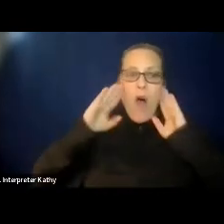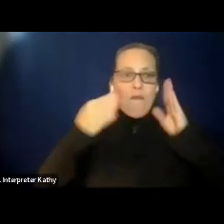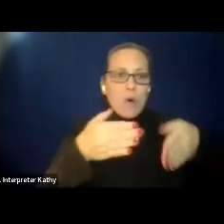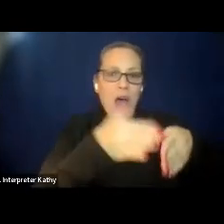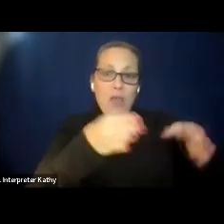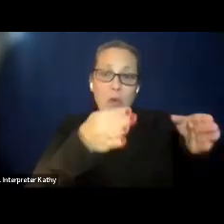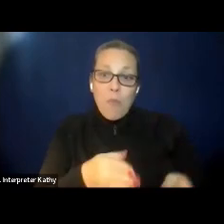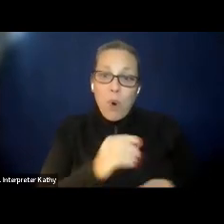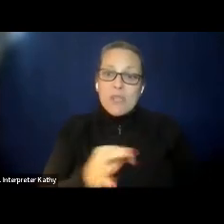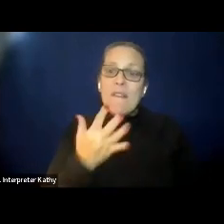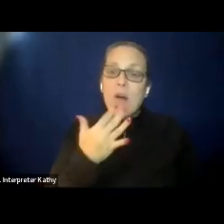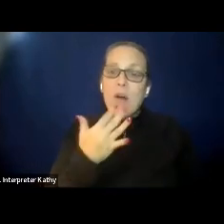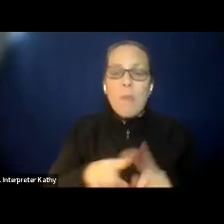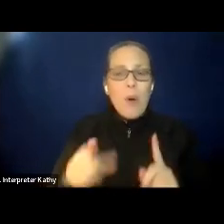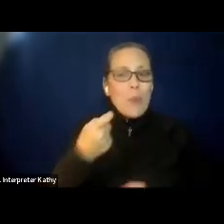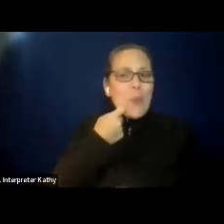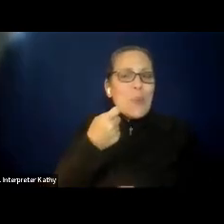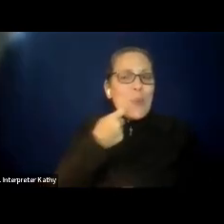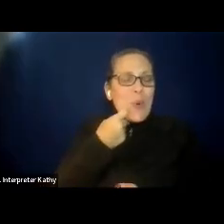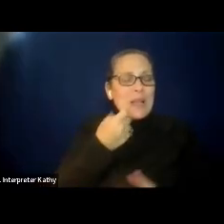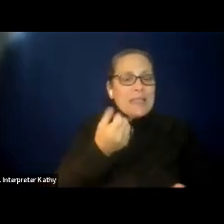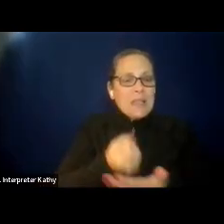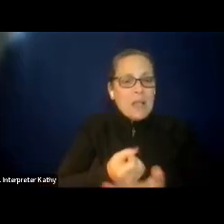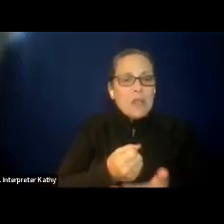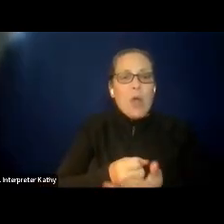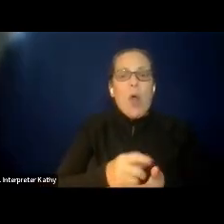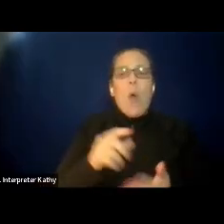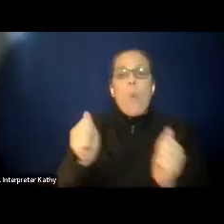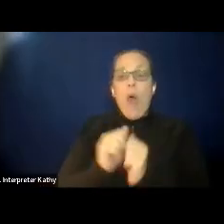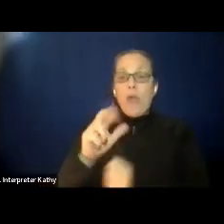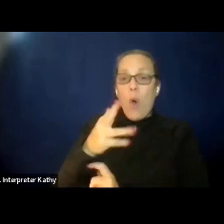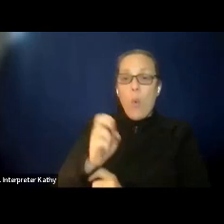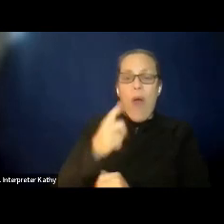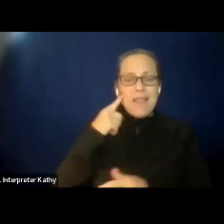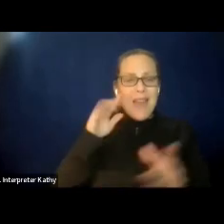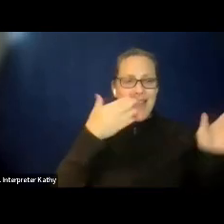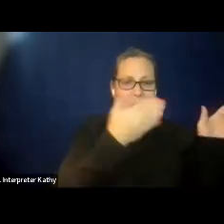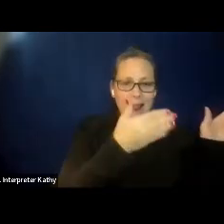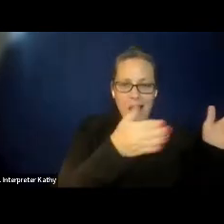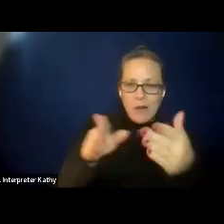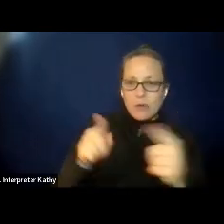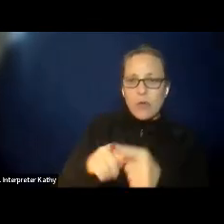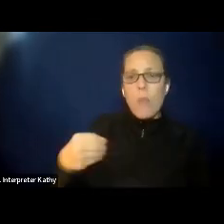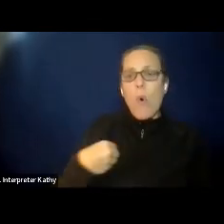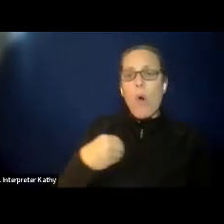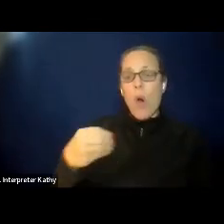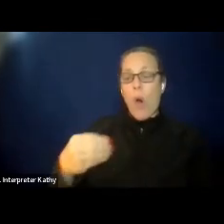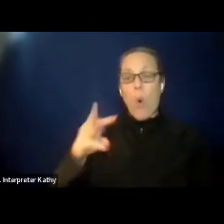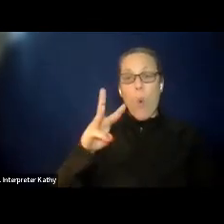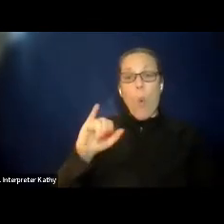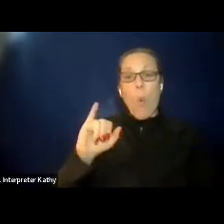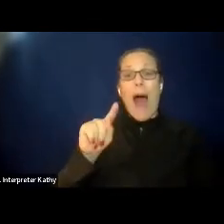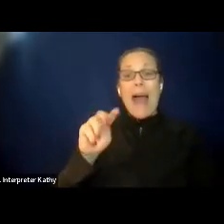study, just as the study of race has focused on the Person of Color. But as with recent scholarship on race, which